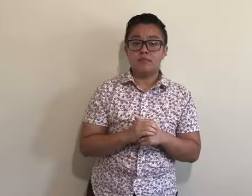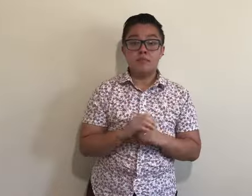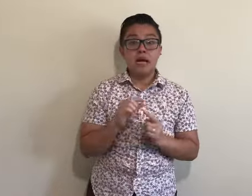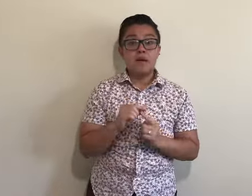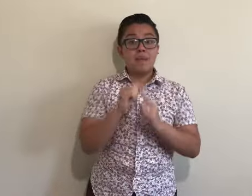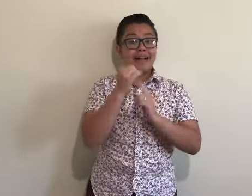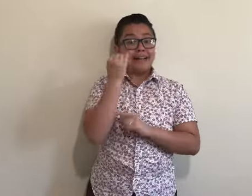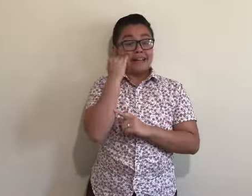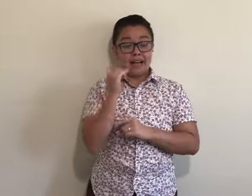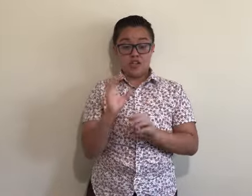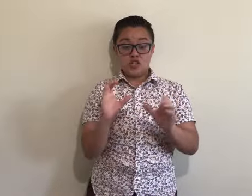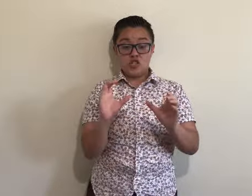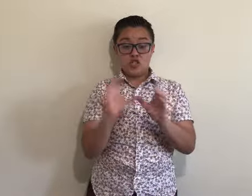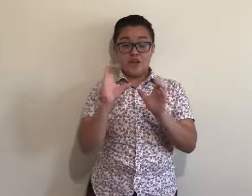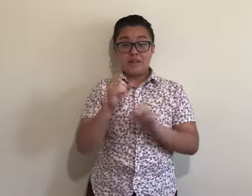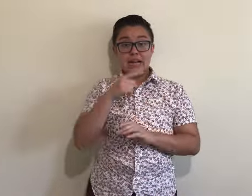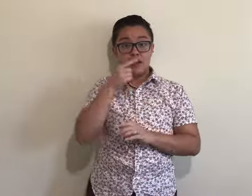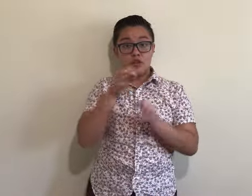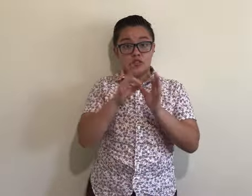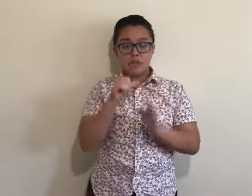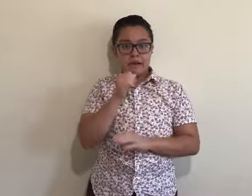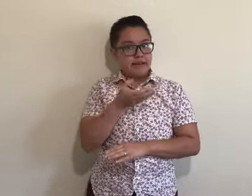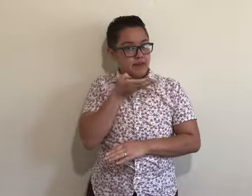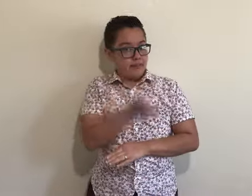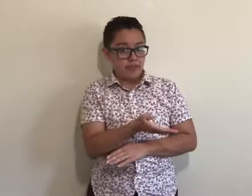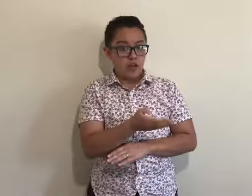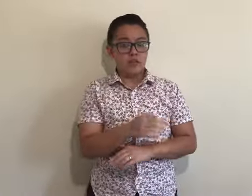especially if certified hearing interpreter is not there.